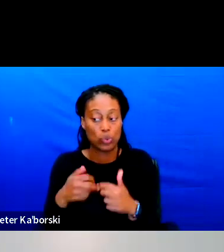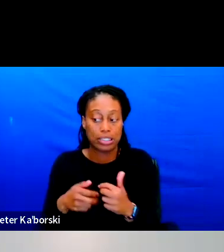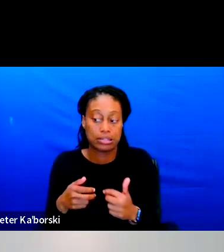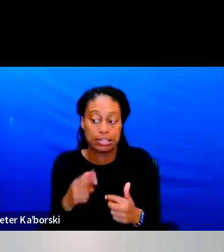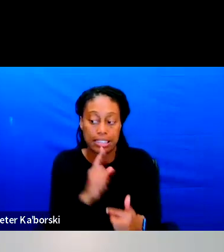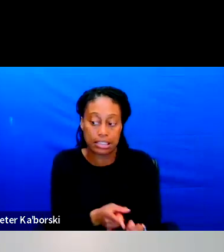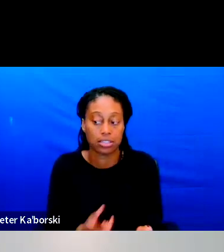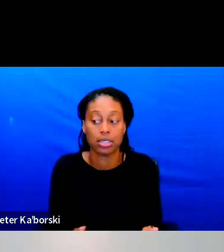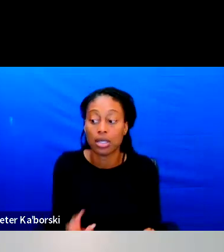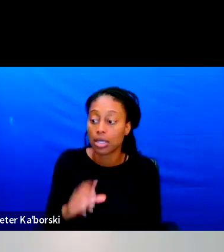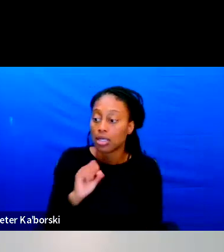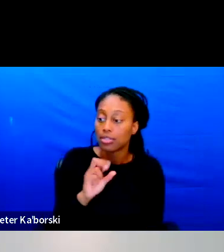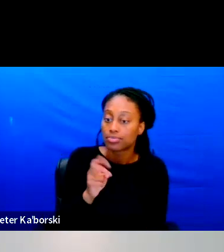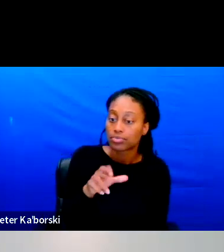Kyle Kleist: Sandra. You raised your hand again.